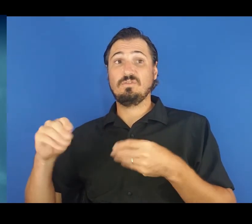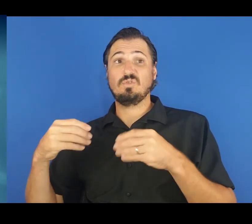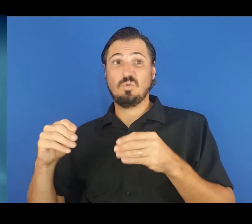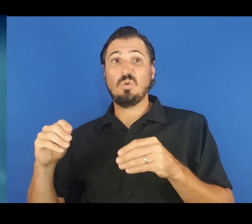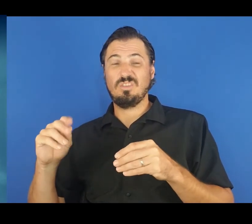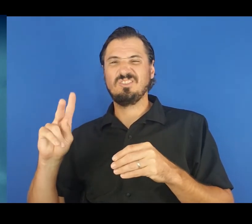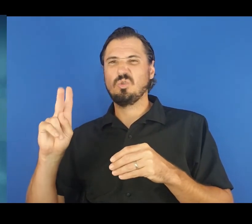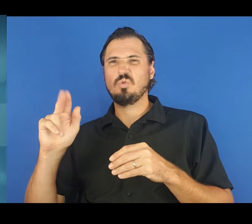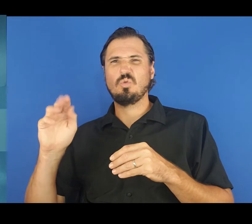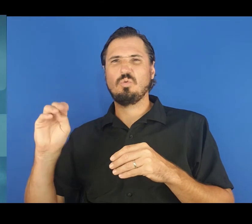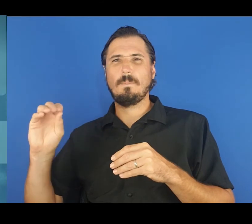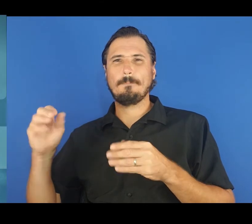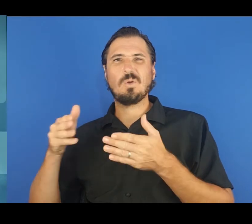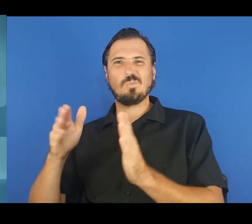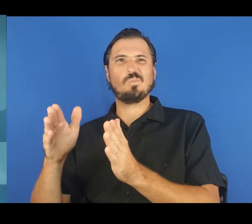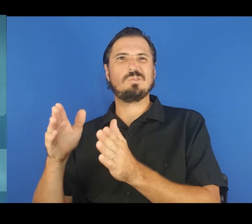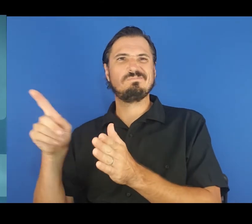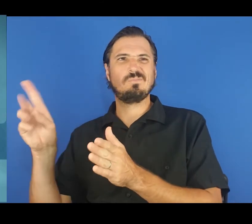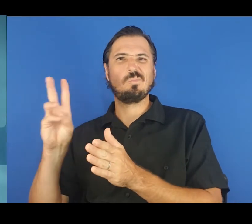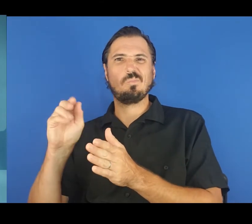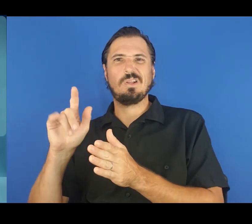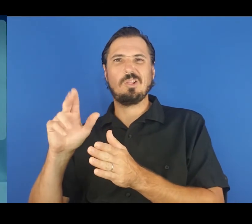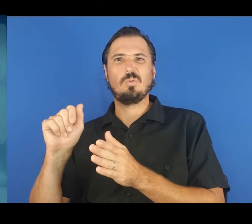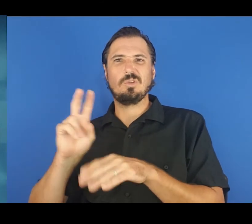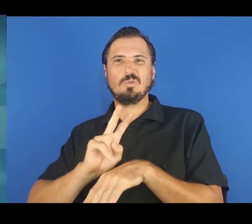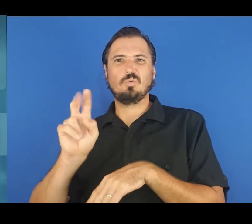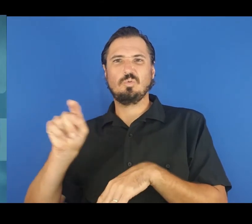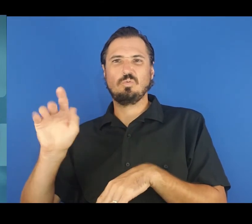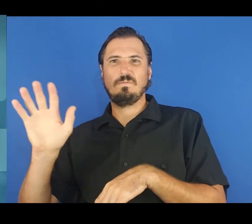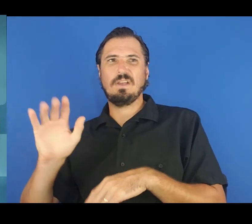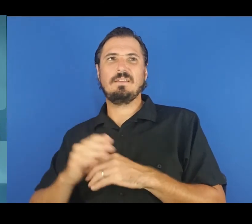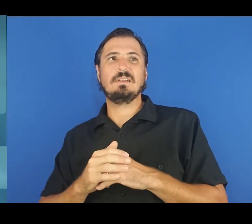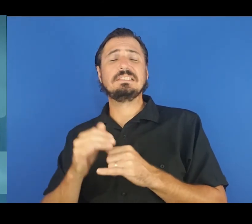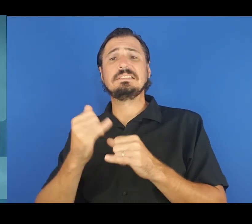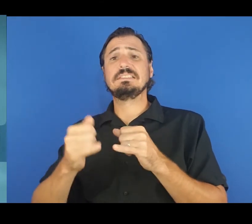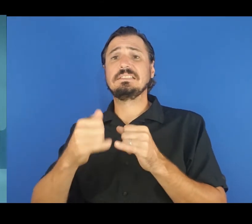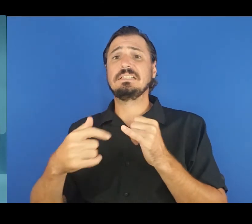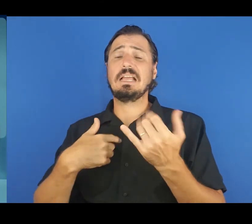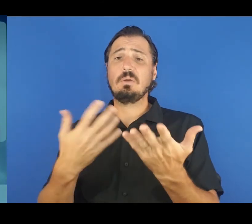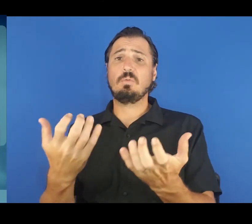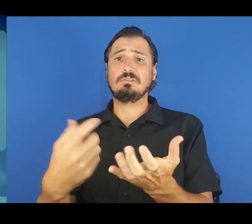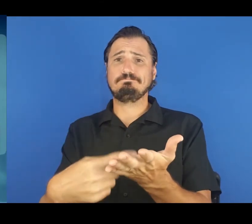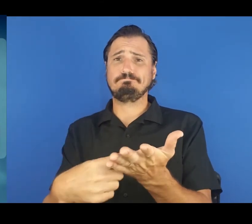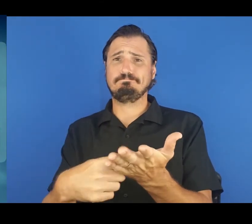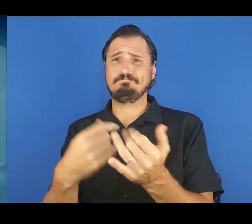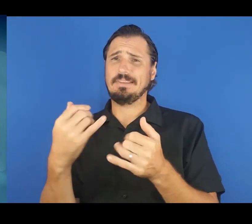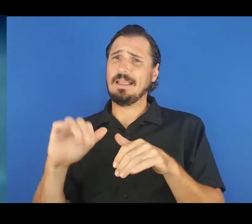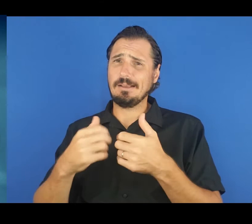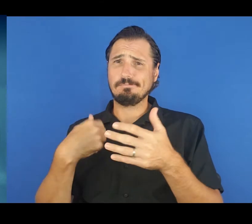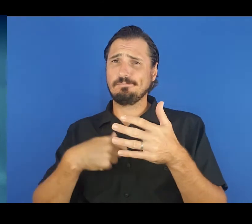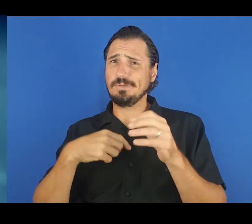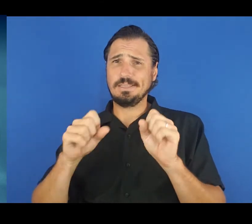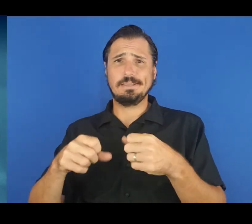p.m. Bring your documentation Finally, let’s go over the top six ways we can keep one another safe